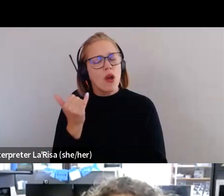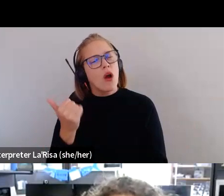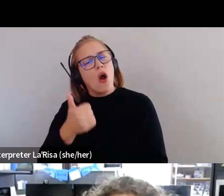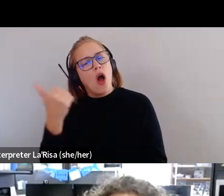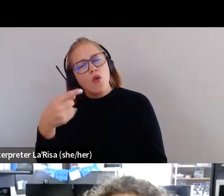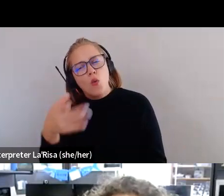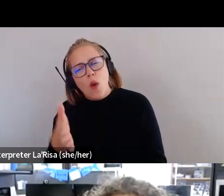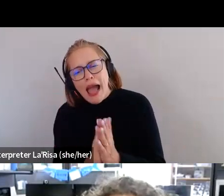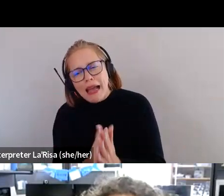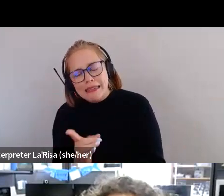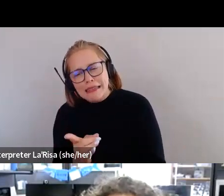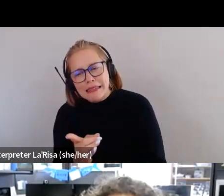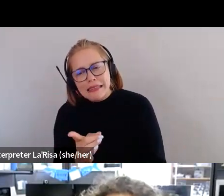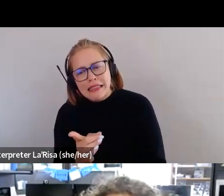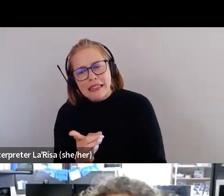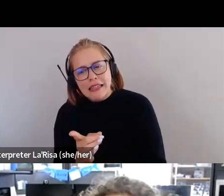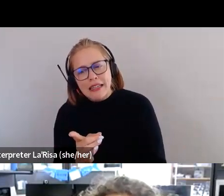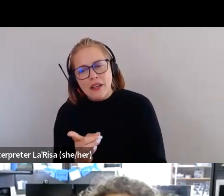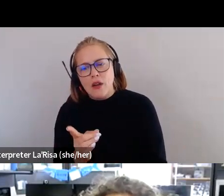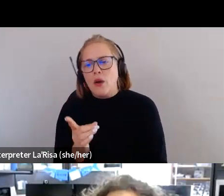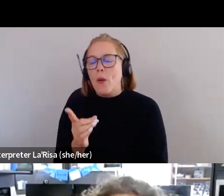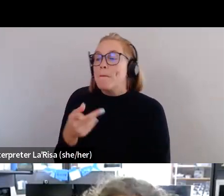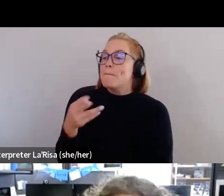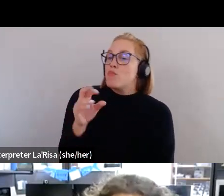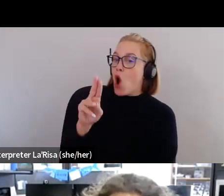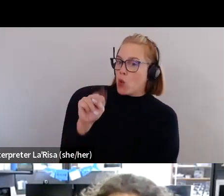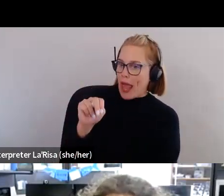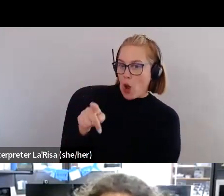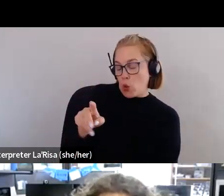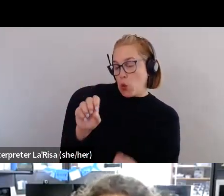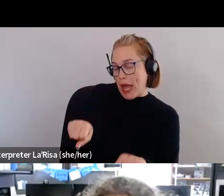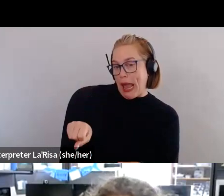from Star Wars. My favorite season is early summer. That is when it is